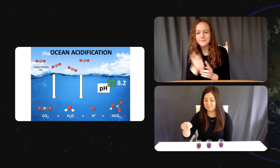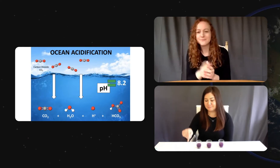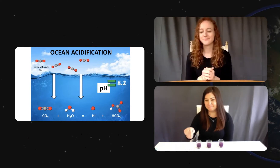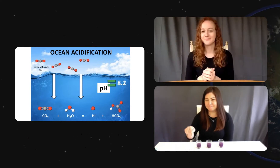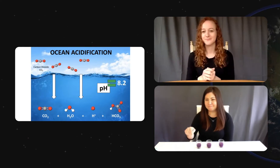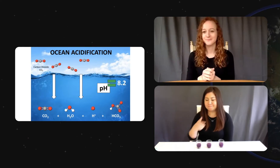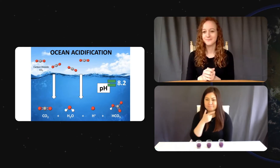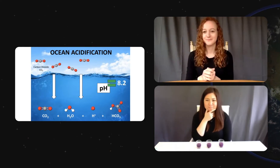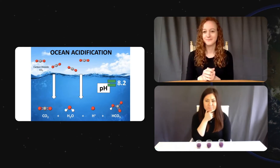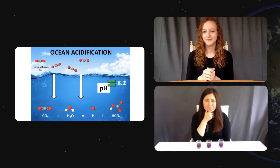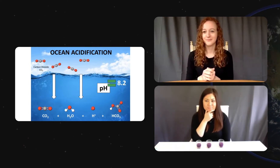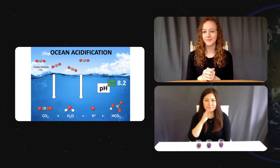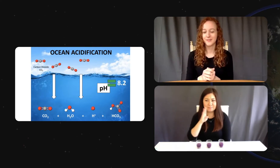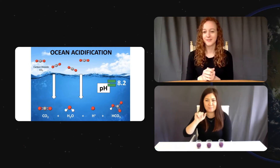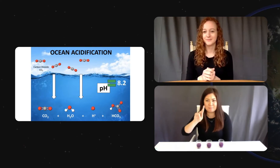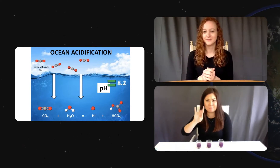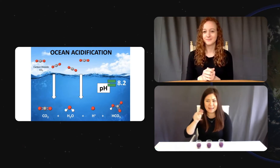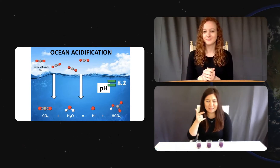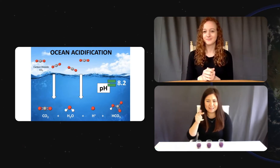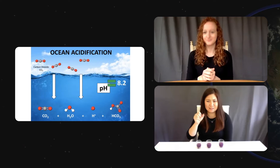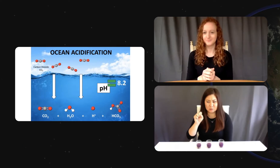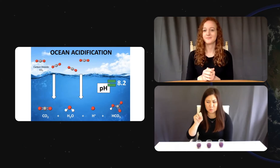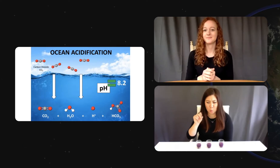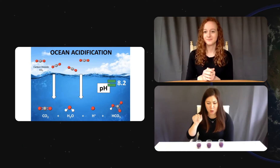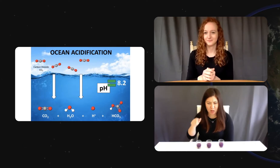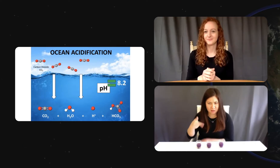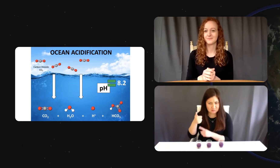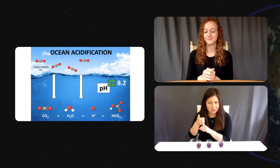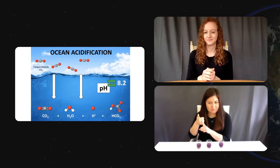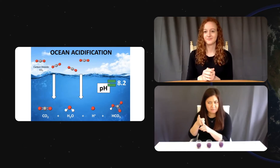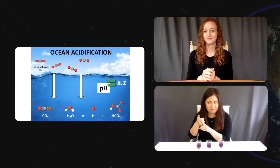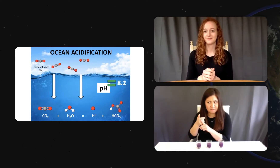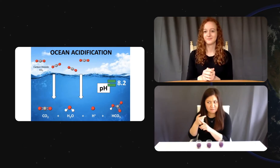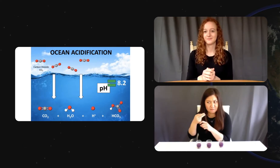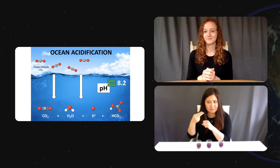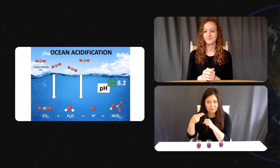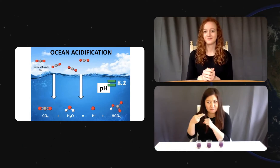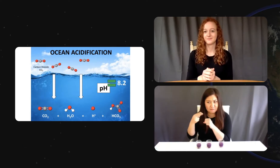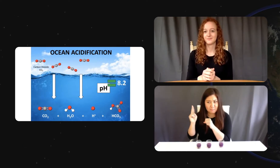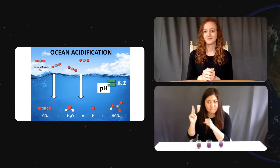Alicia, what do you think will happen?